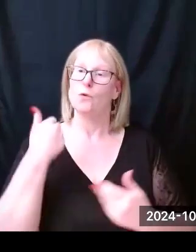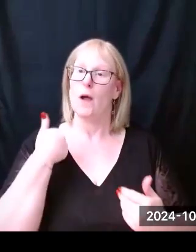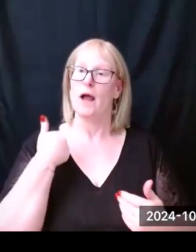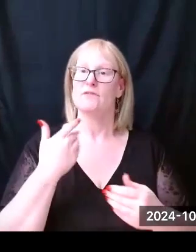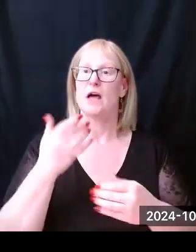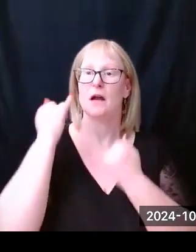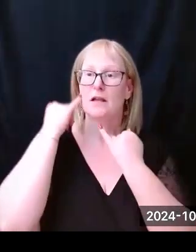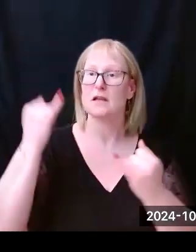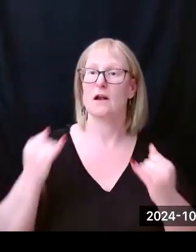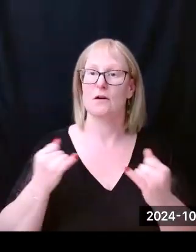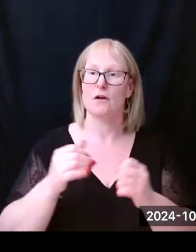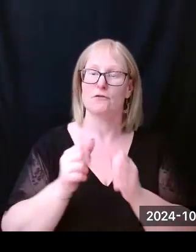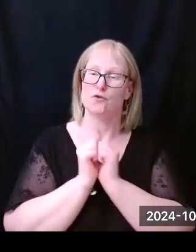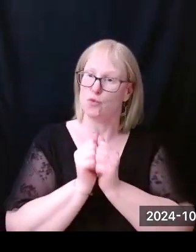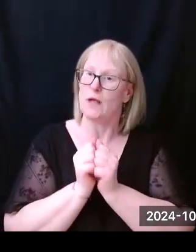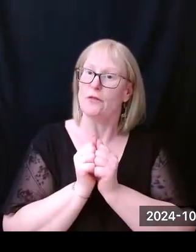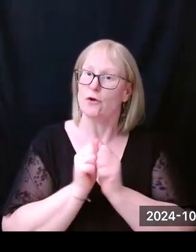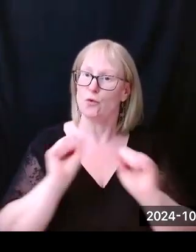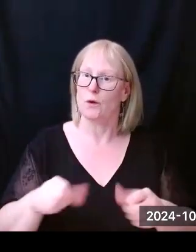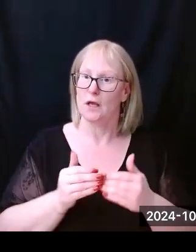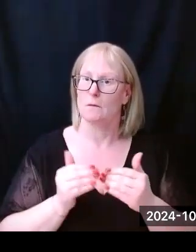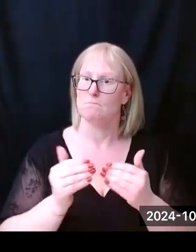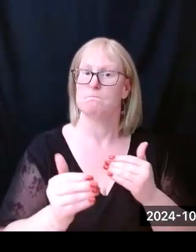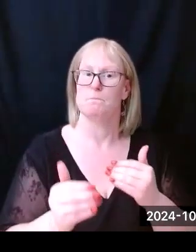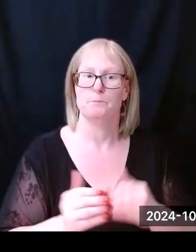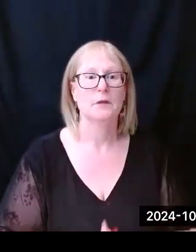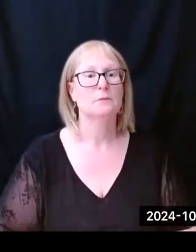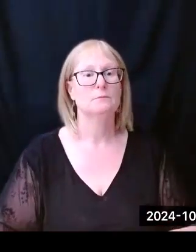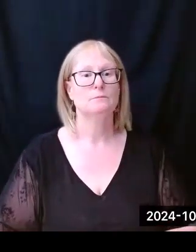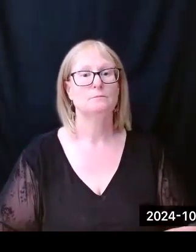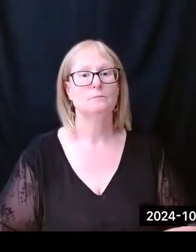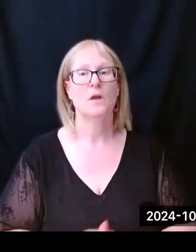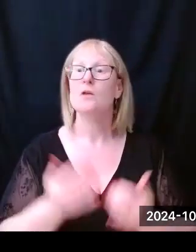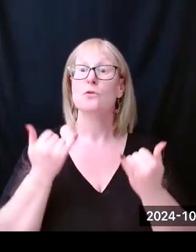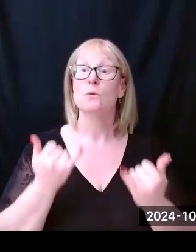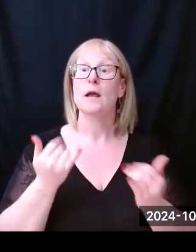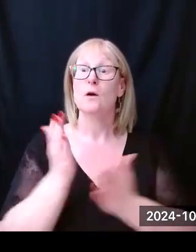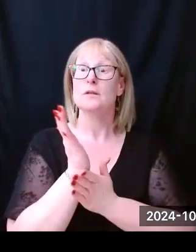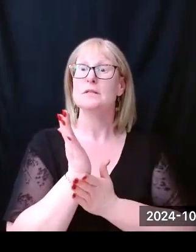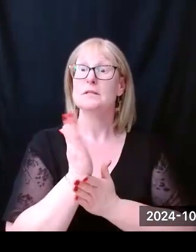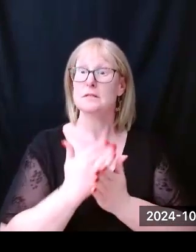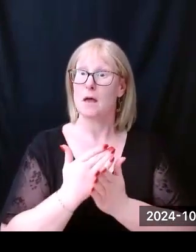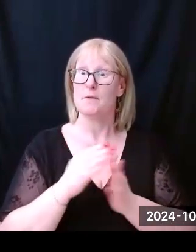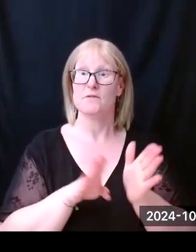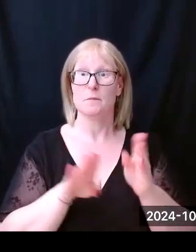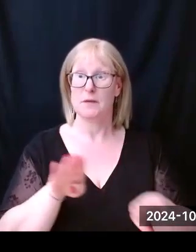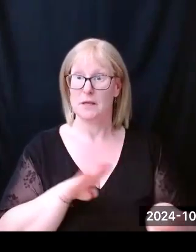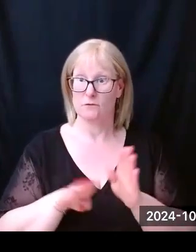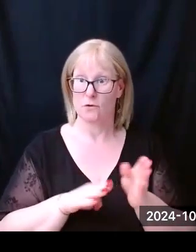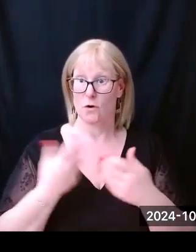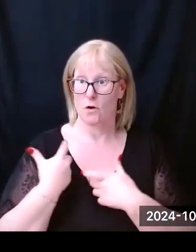Something that the conversation is turning to now as we focus on the behavioral health crisis.